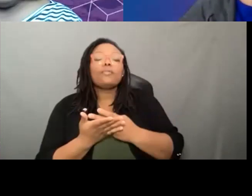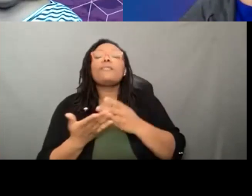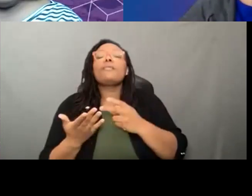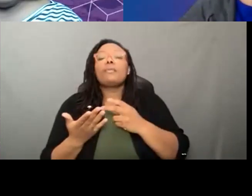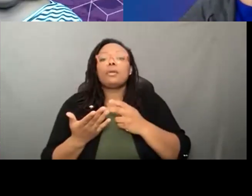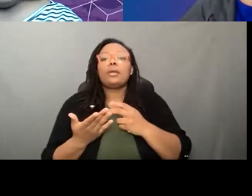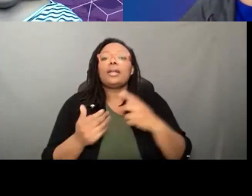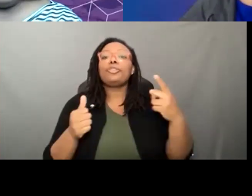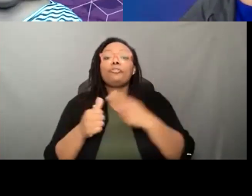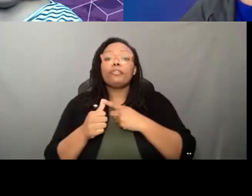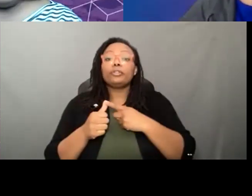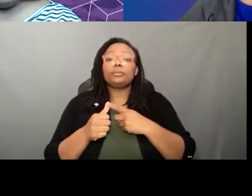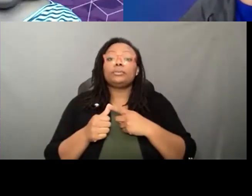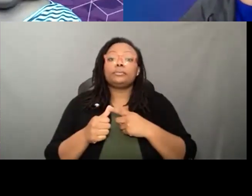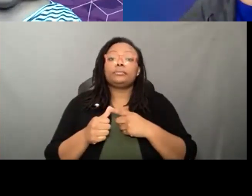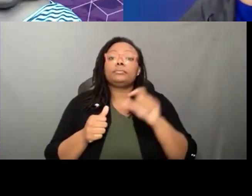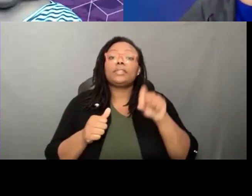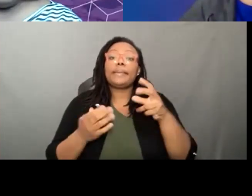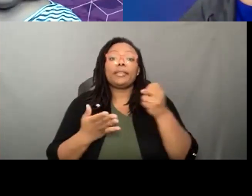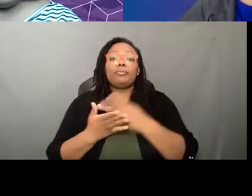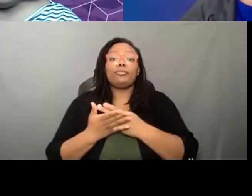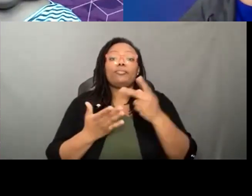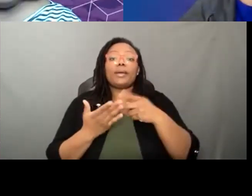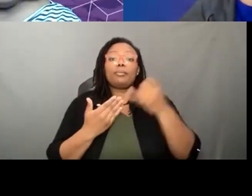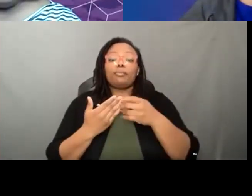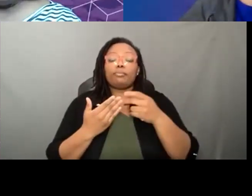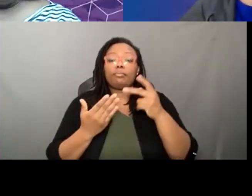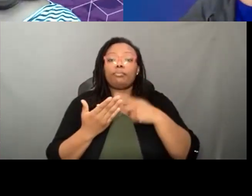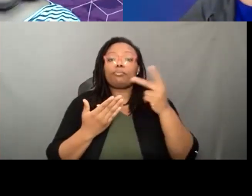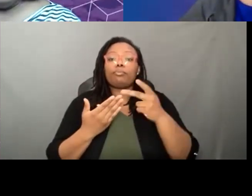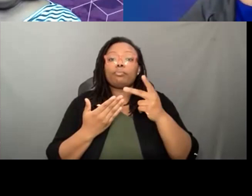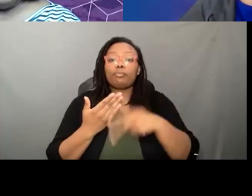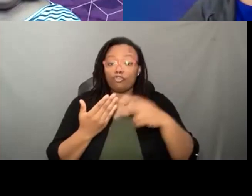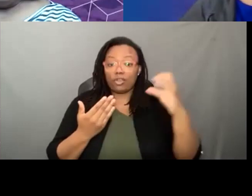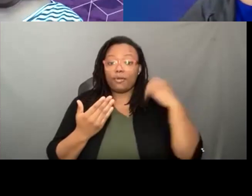The first one can be approved by the program officer in most cases.